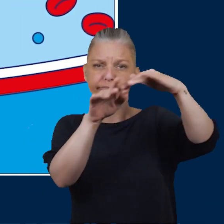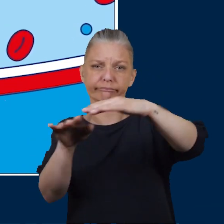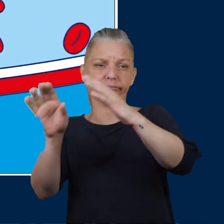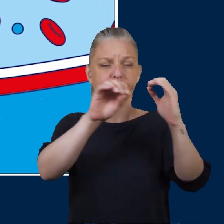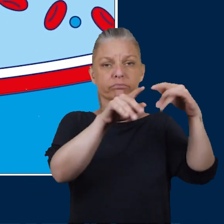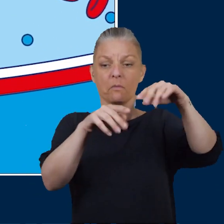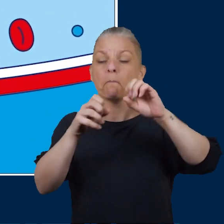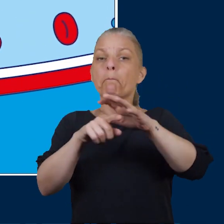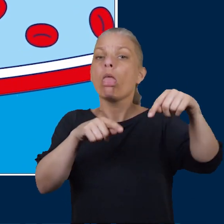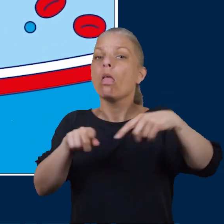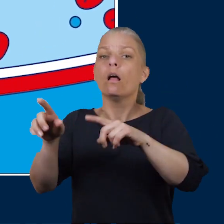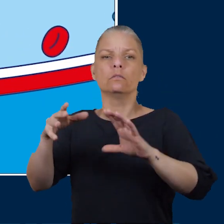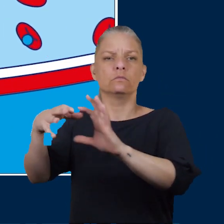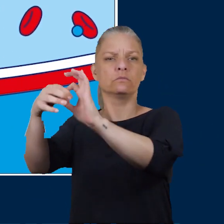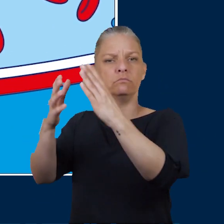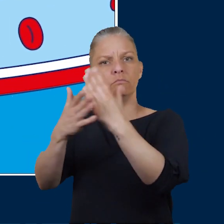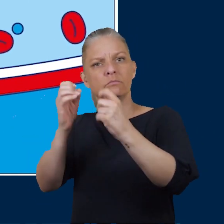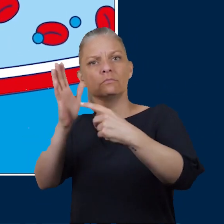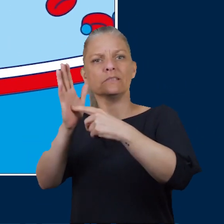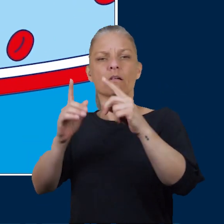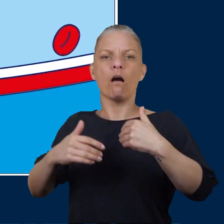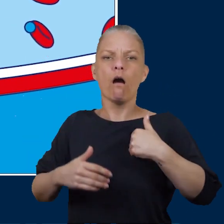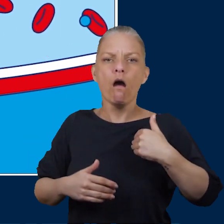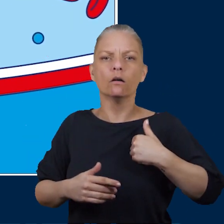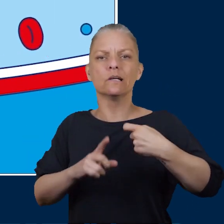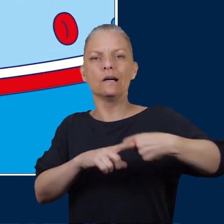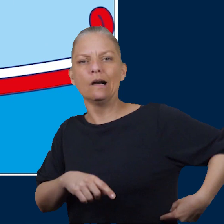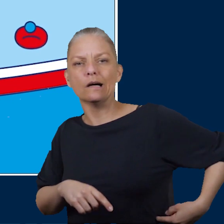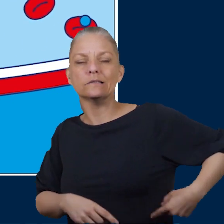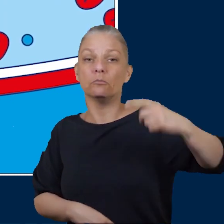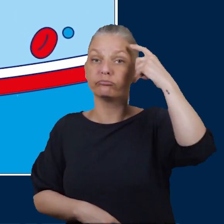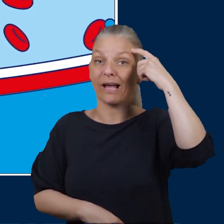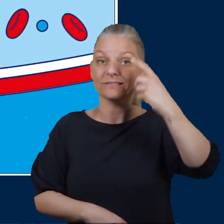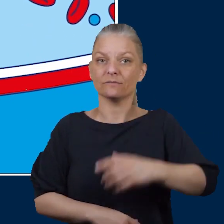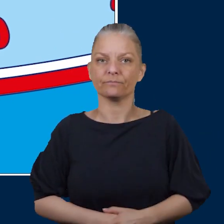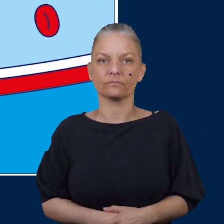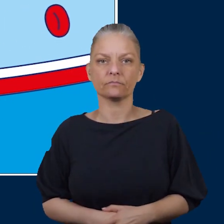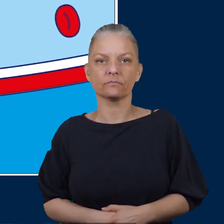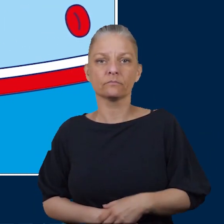They carry blood to your vital organs like your heart kidneys and brain and your blood is made